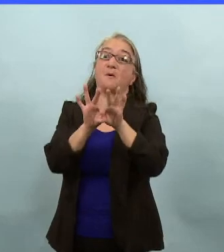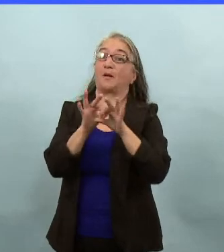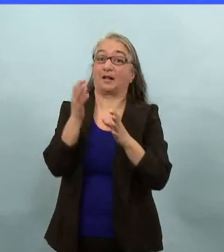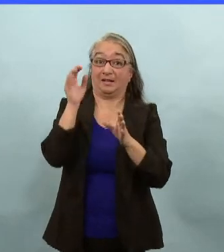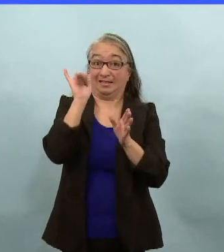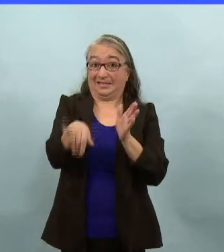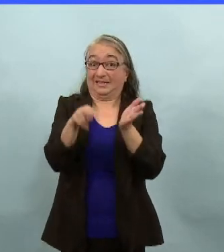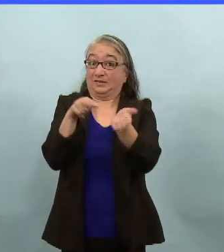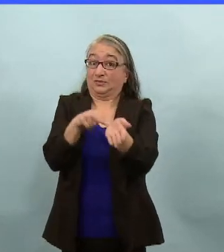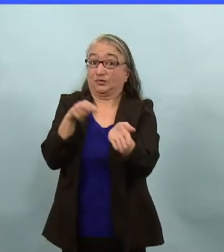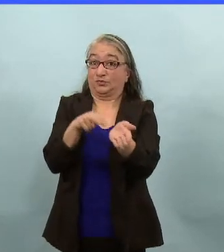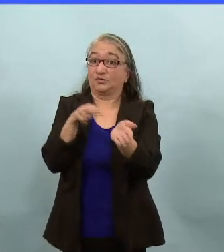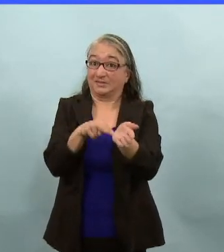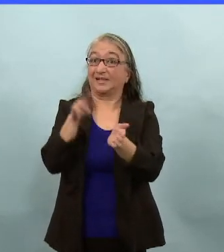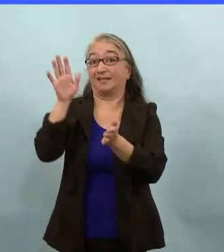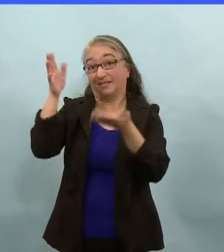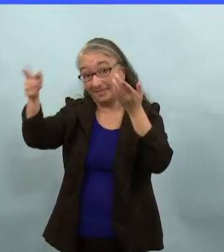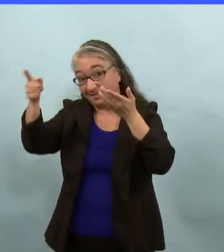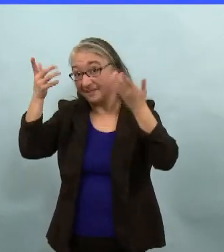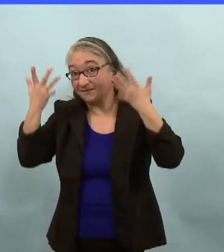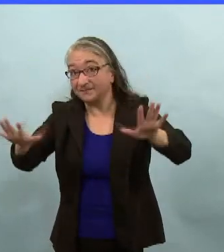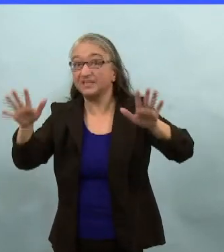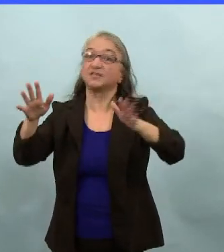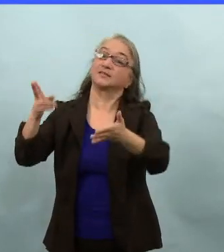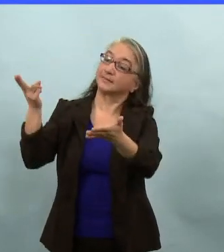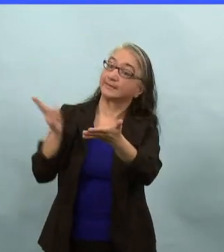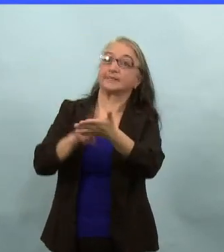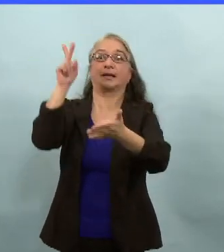signed up they want to be uh they want to get out there they want to help and they want to start